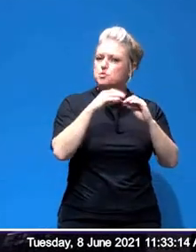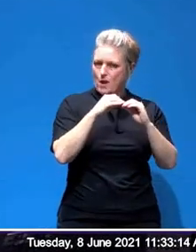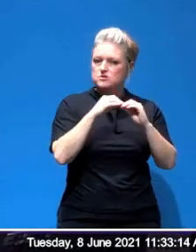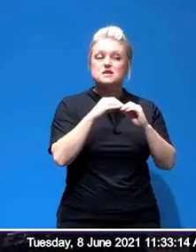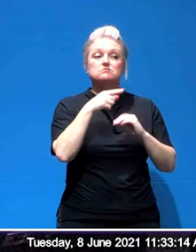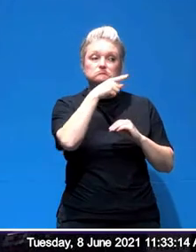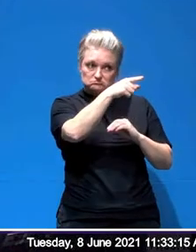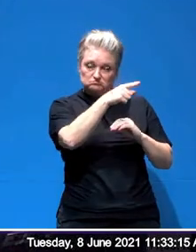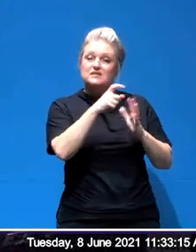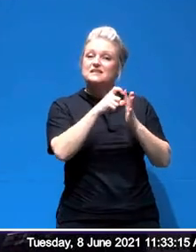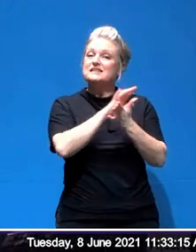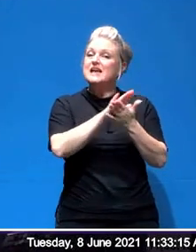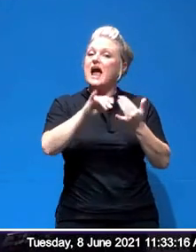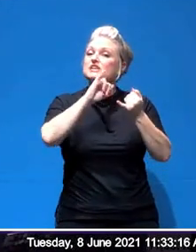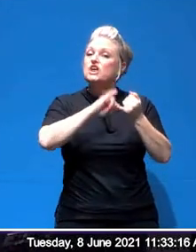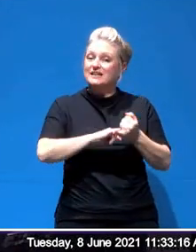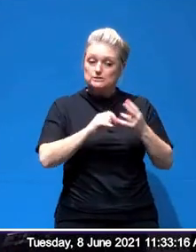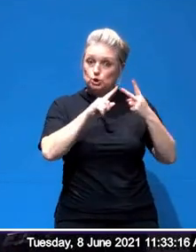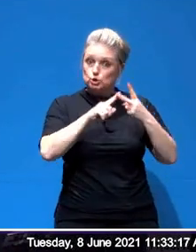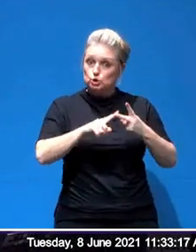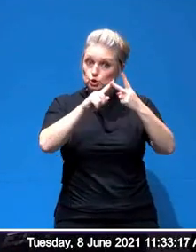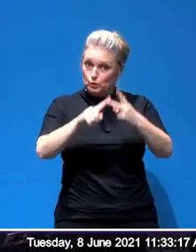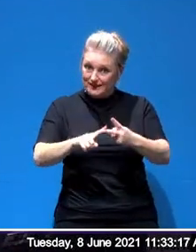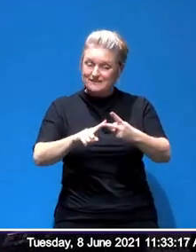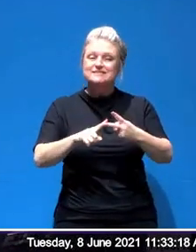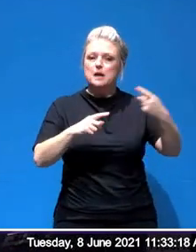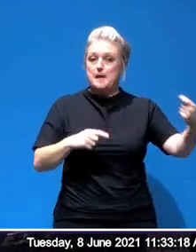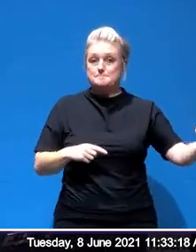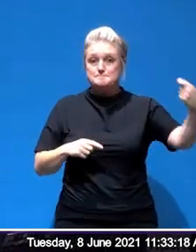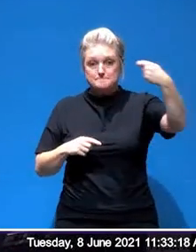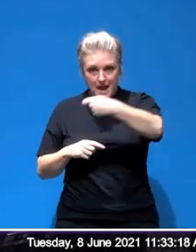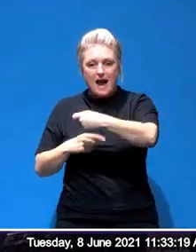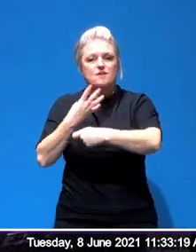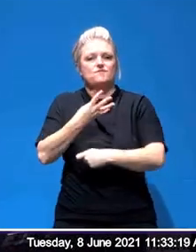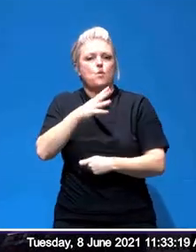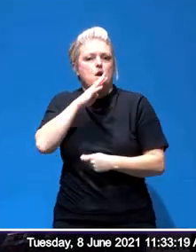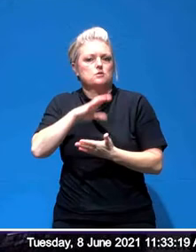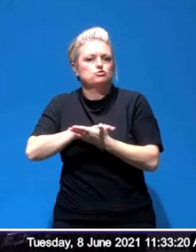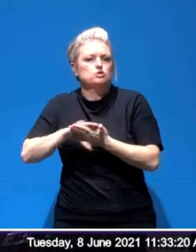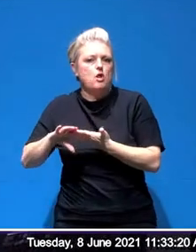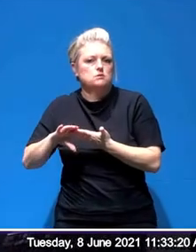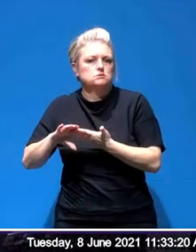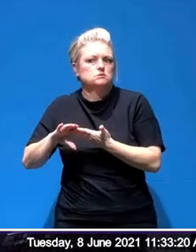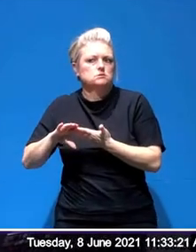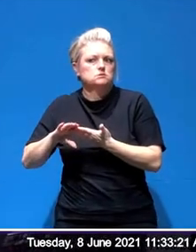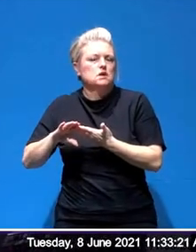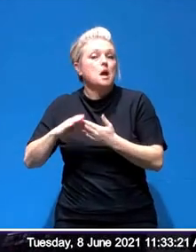which I understood was drawn from Daniel's pension. That was about half of the amount that he previously used to pay